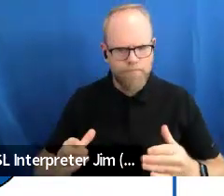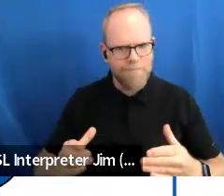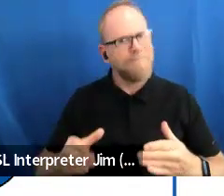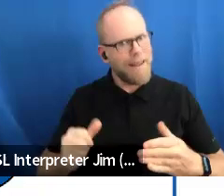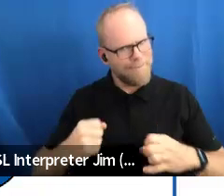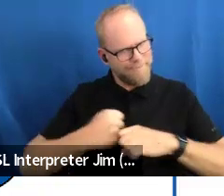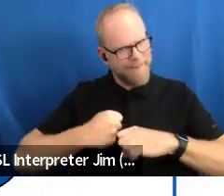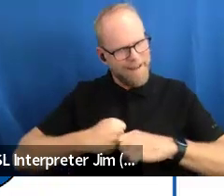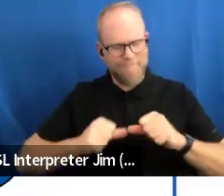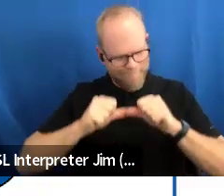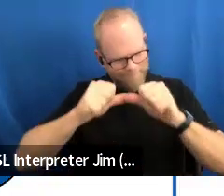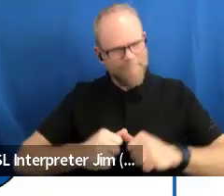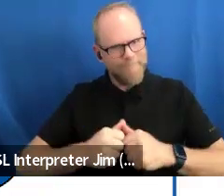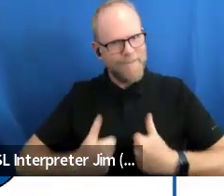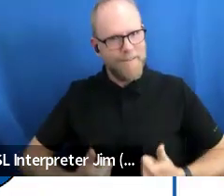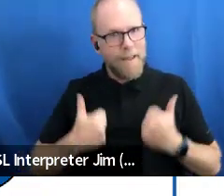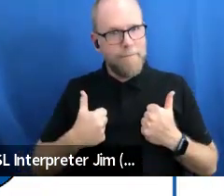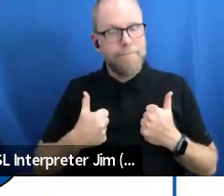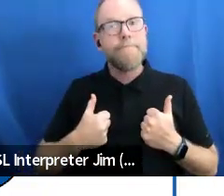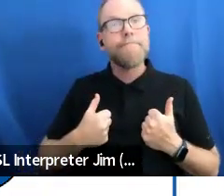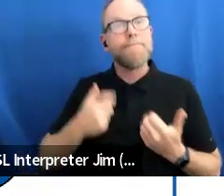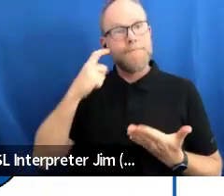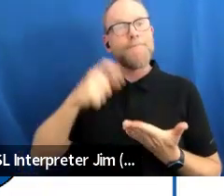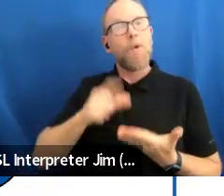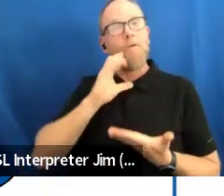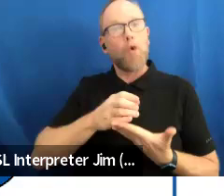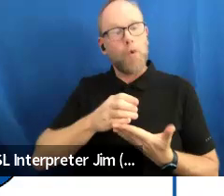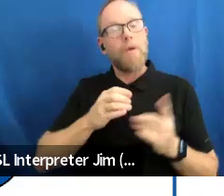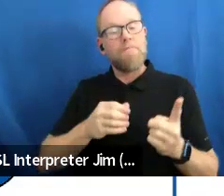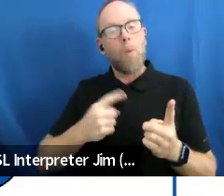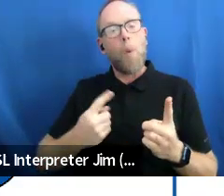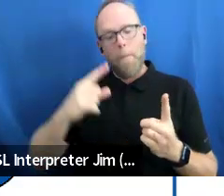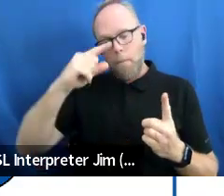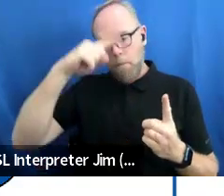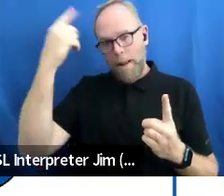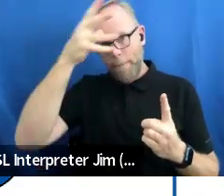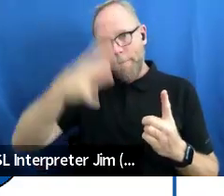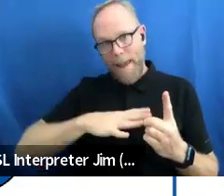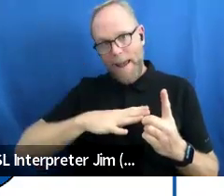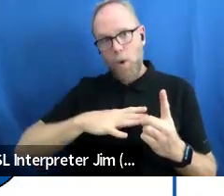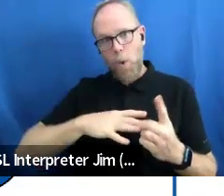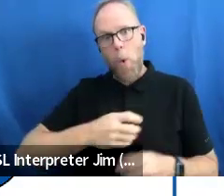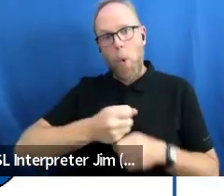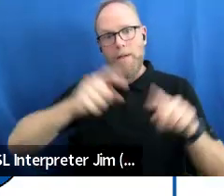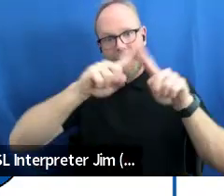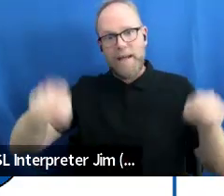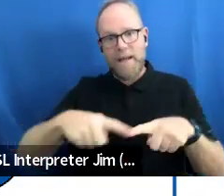So in this photo, we have a Black man. And he's holding, Nothing About Us Without Us.